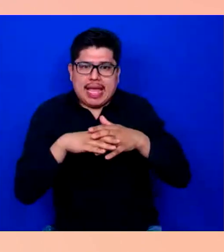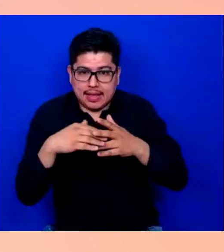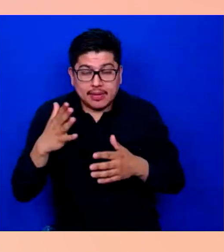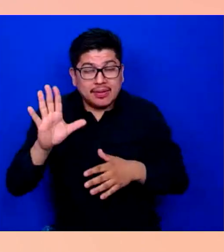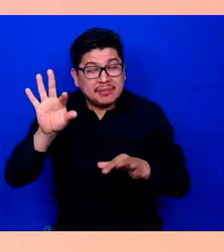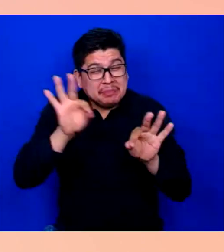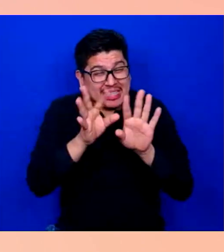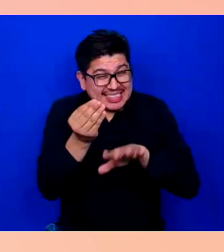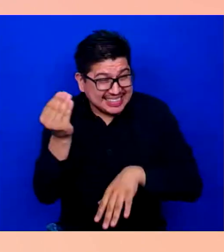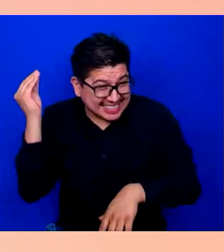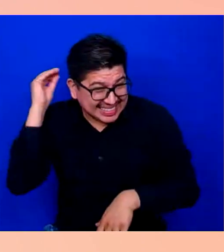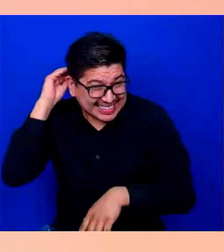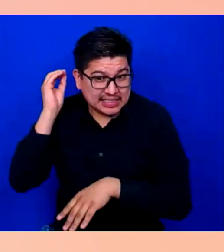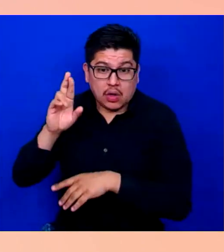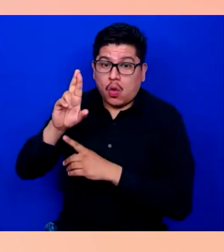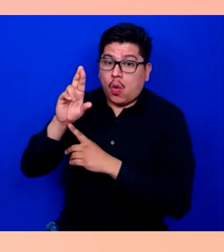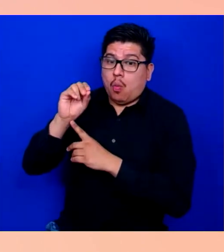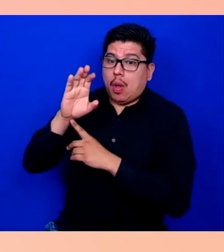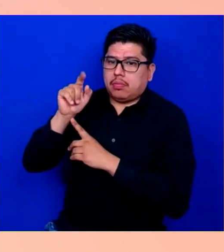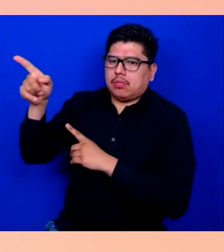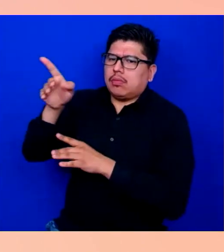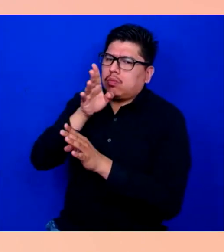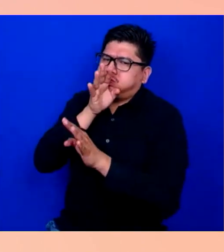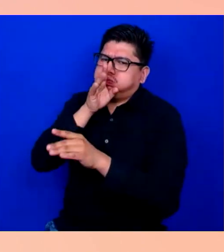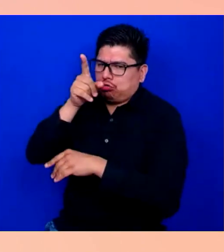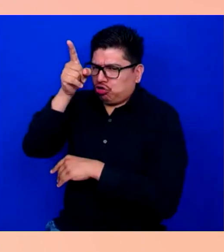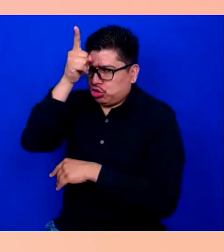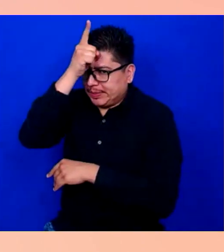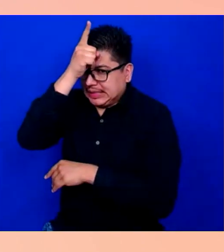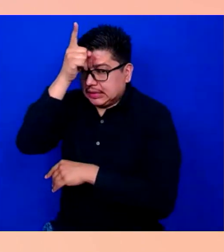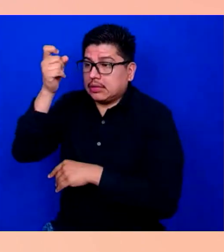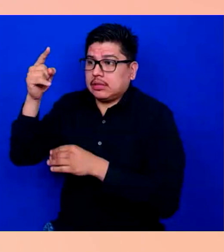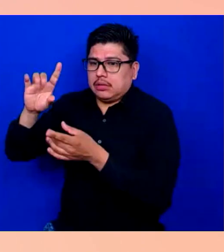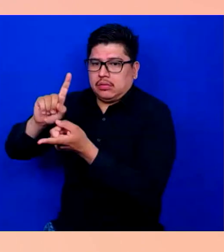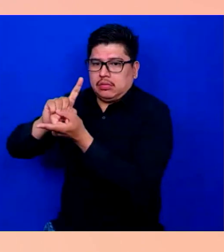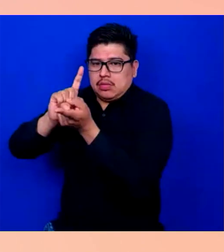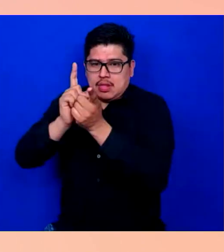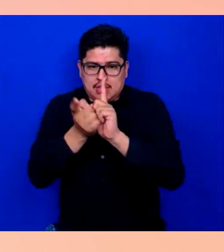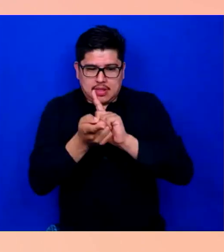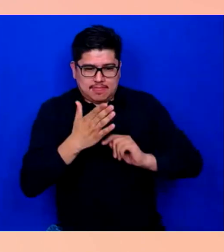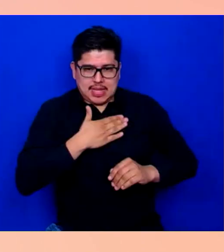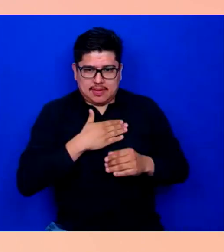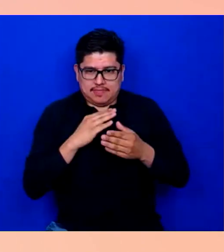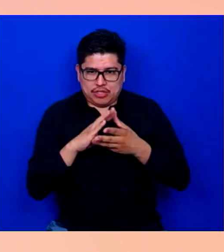he'll have to translate my message on his side, or he used to. "Translate this to German,"